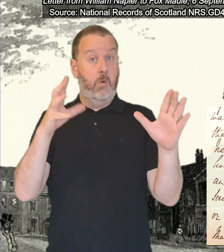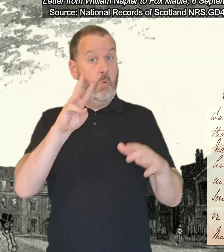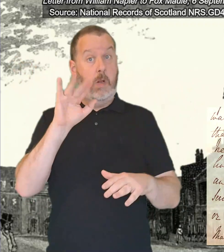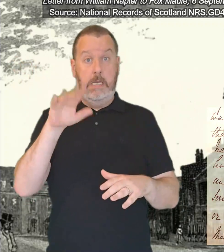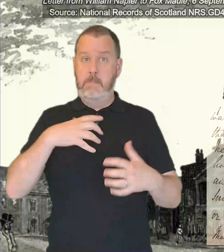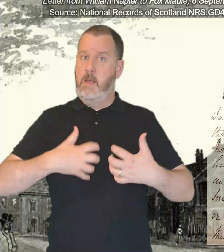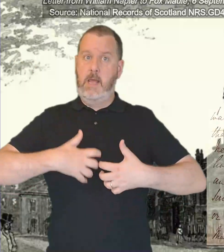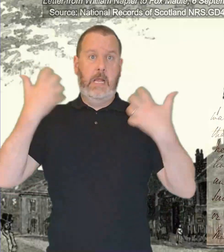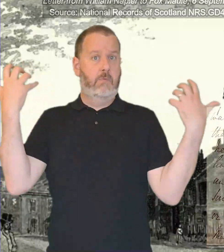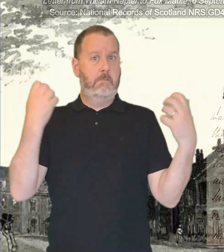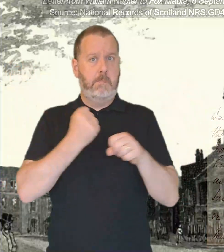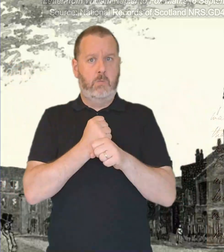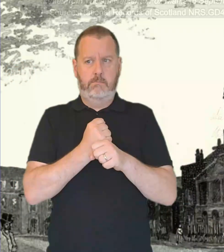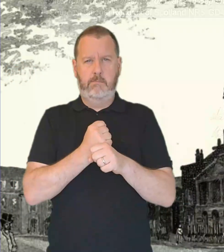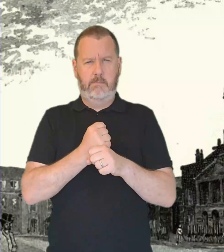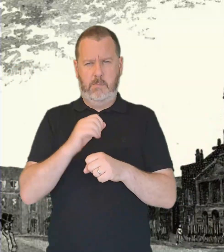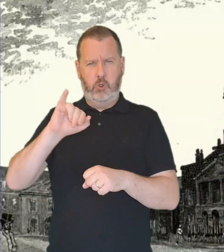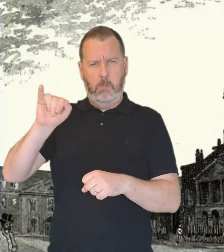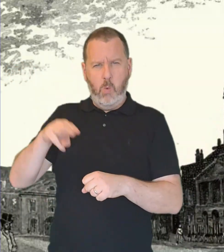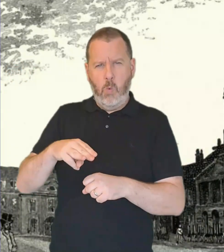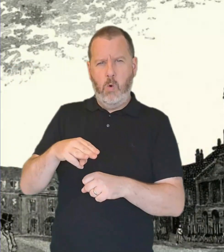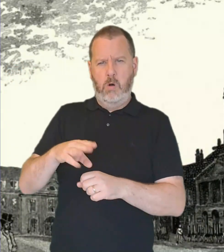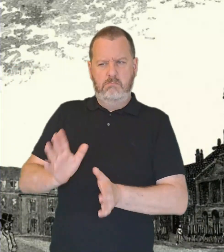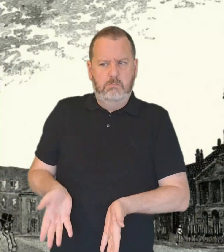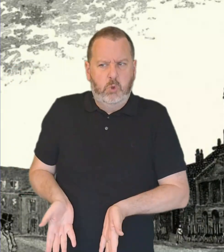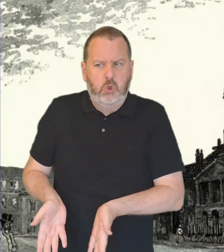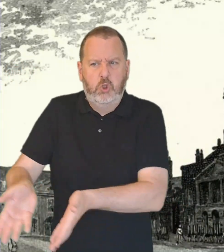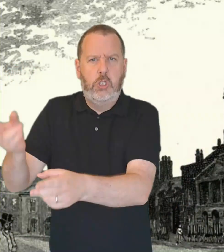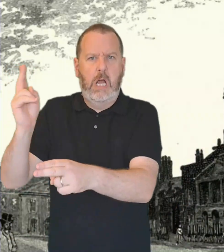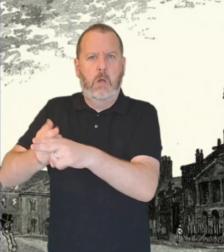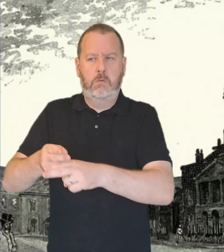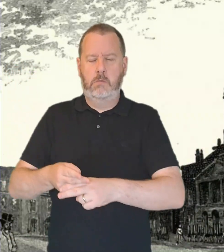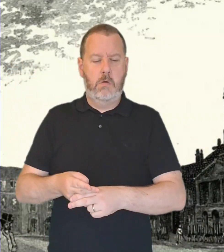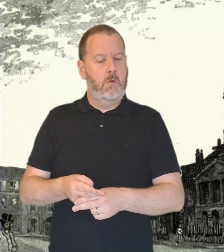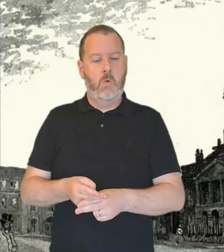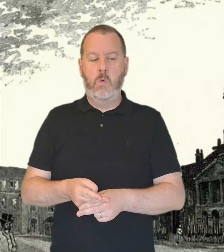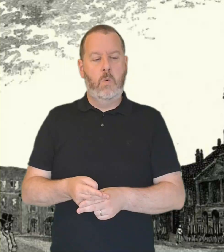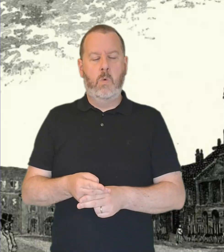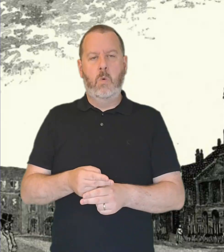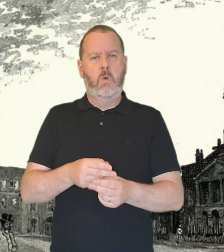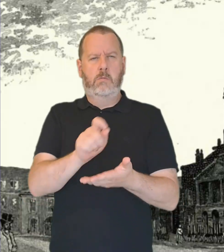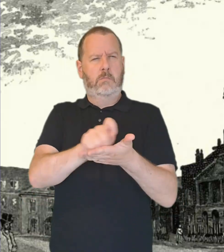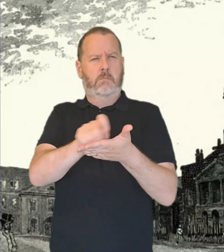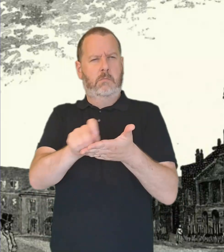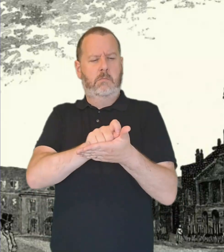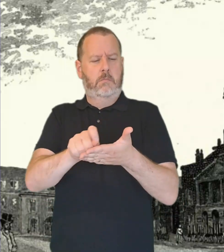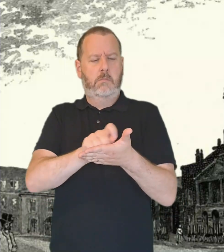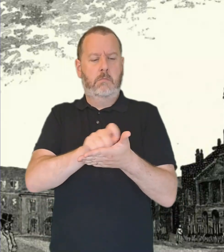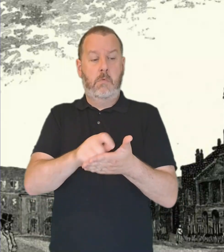His anger was very clear in his letters: